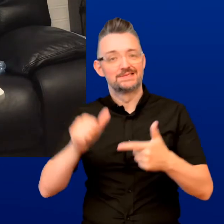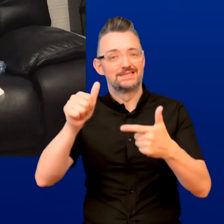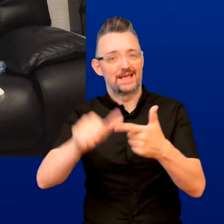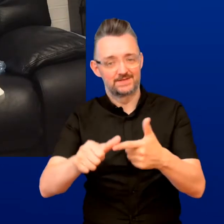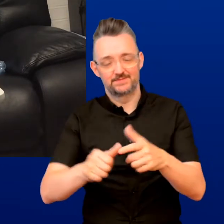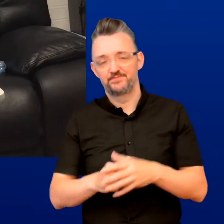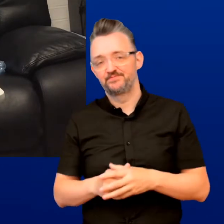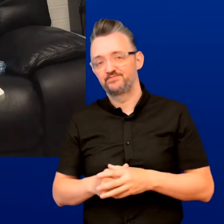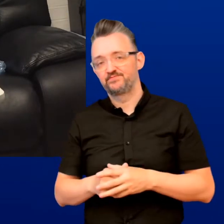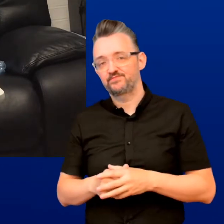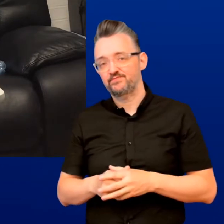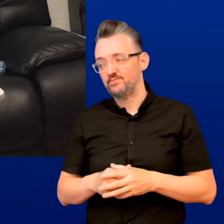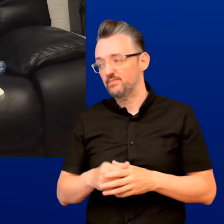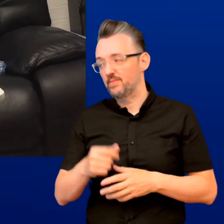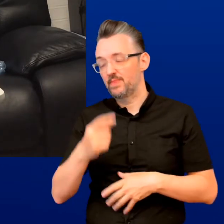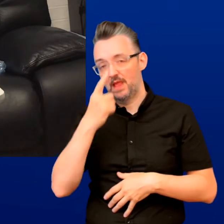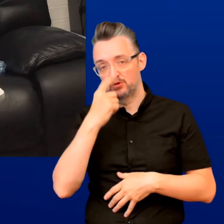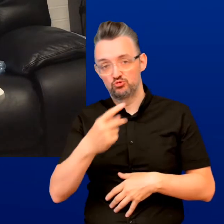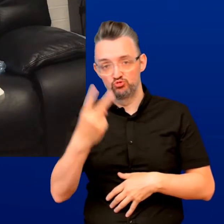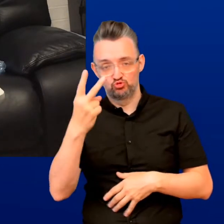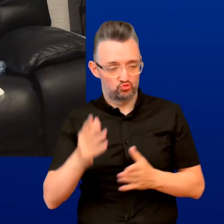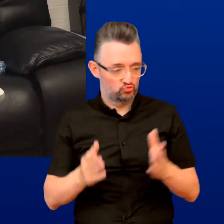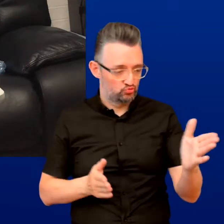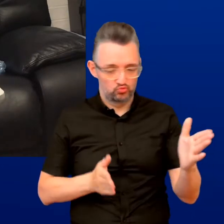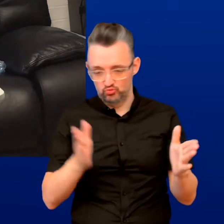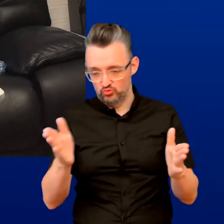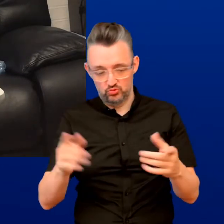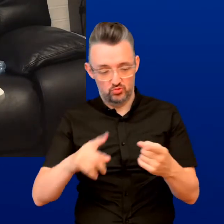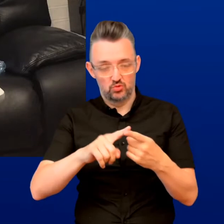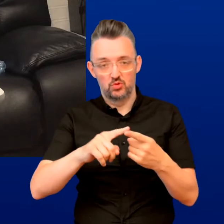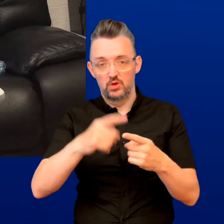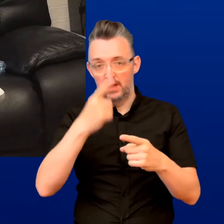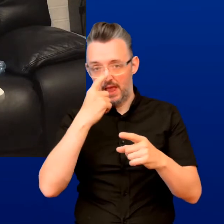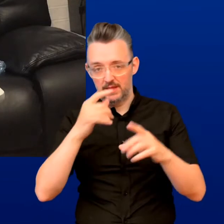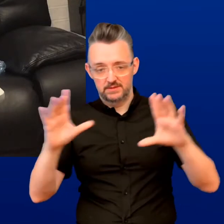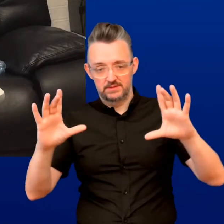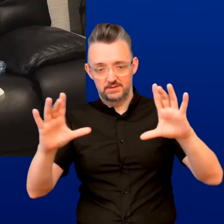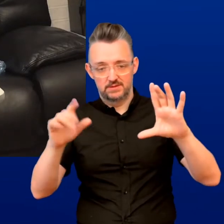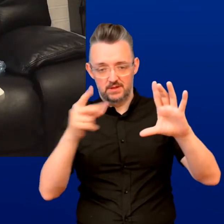You can go down two roads, you can either use a stencil which you can make